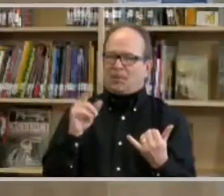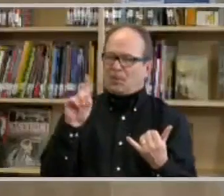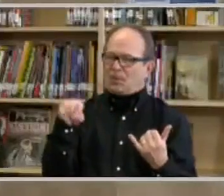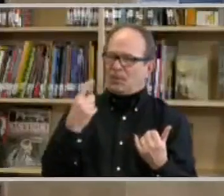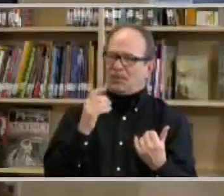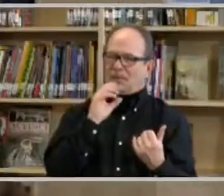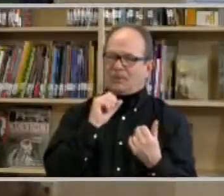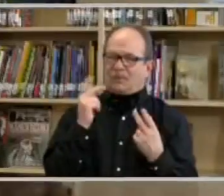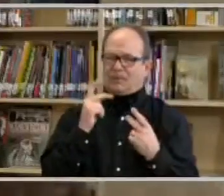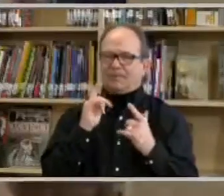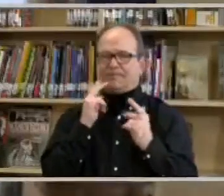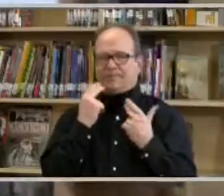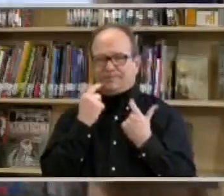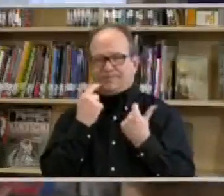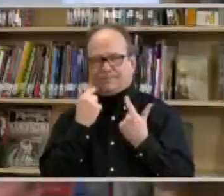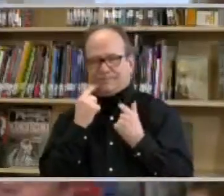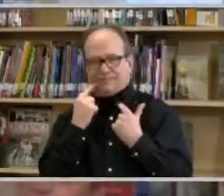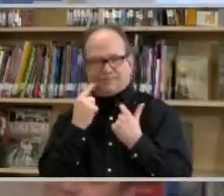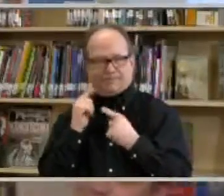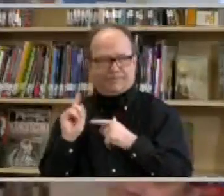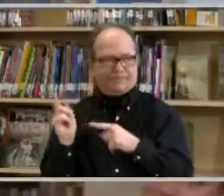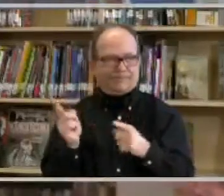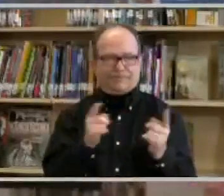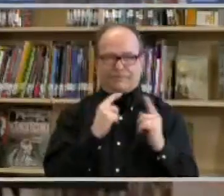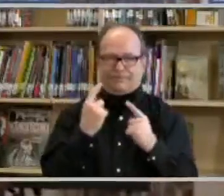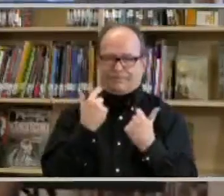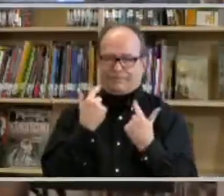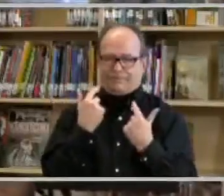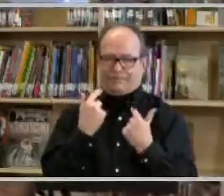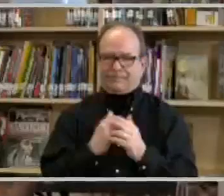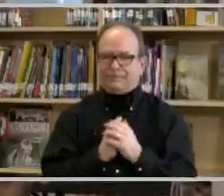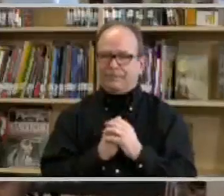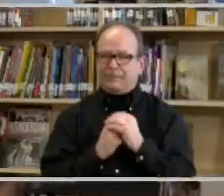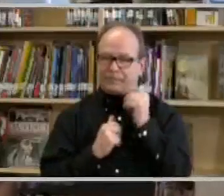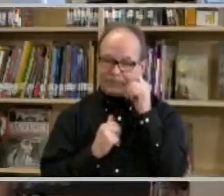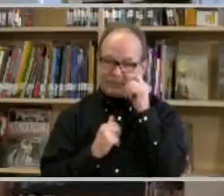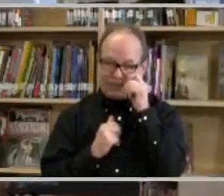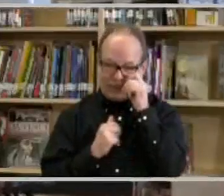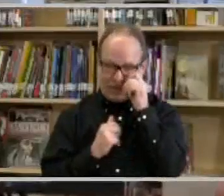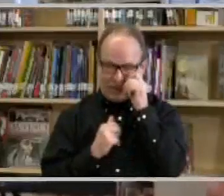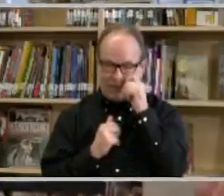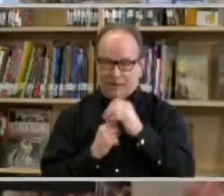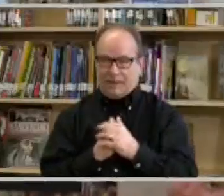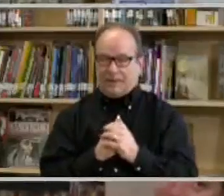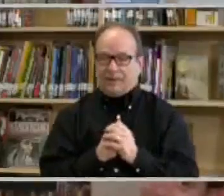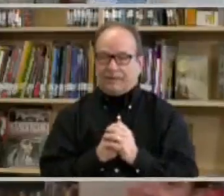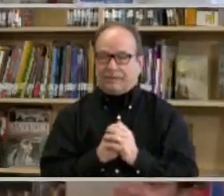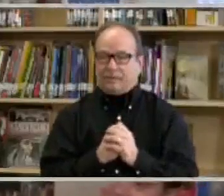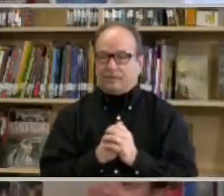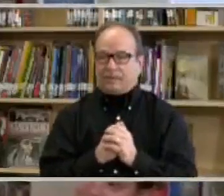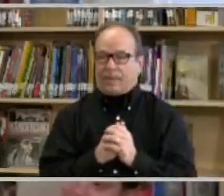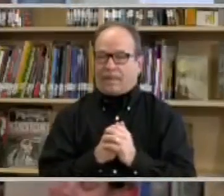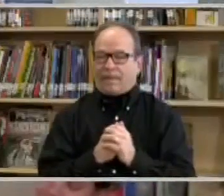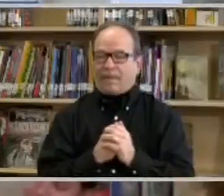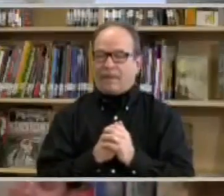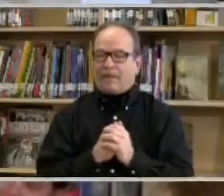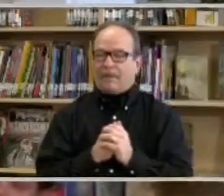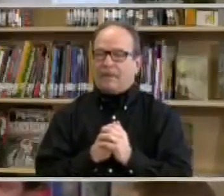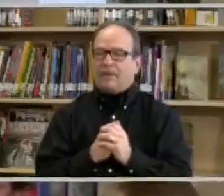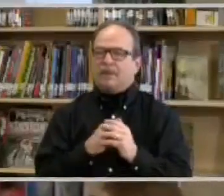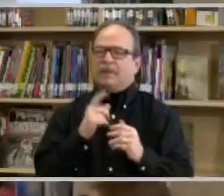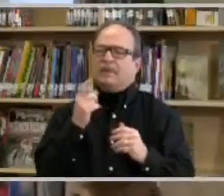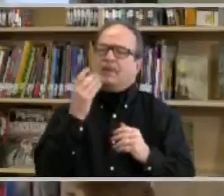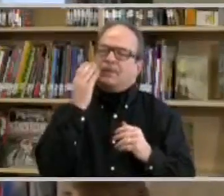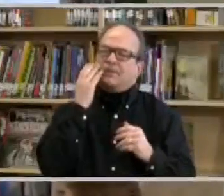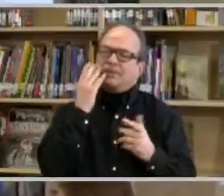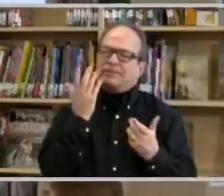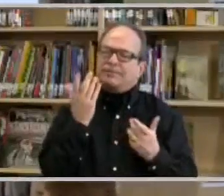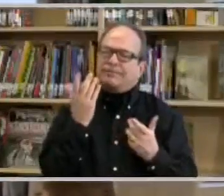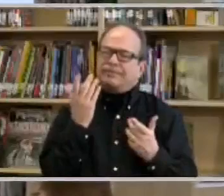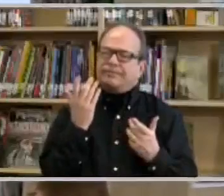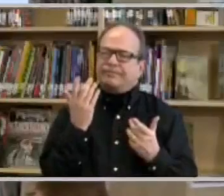THE CITY ADMINISTRATOR'S GOING